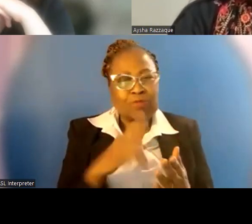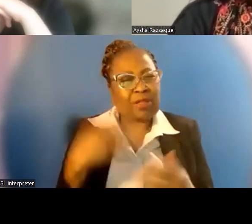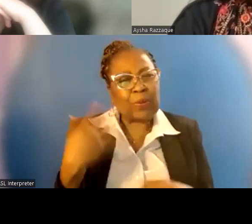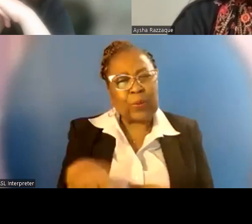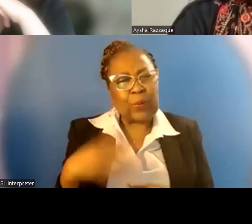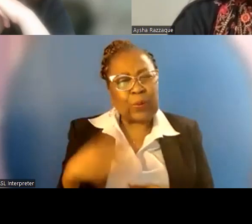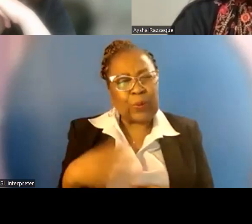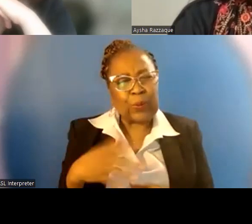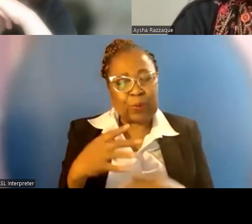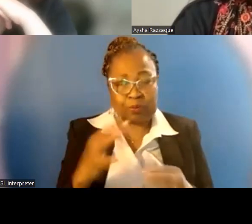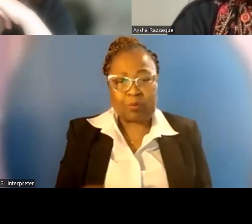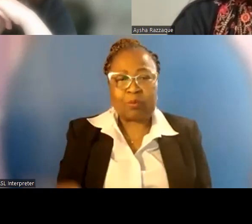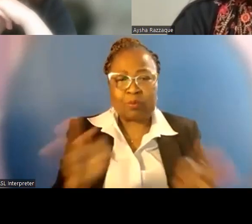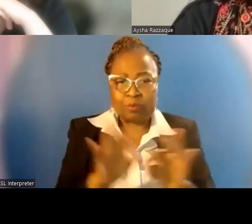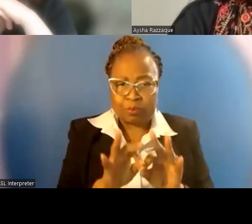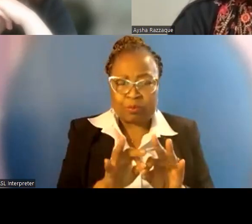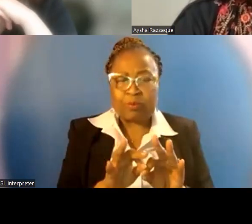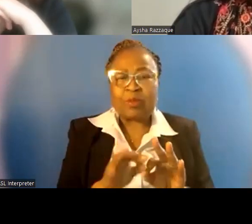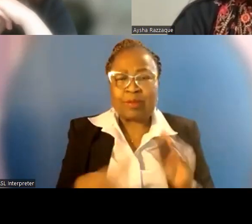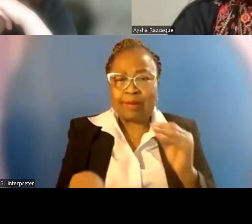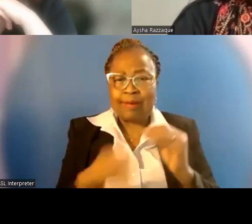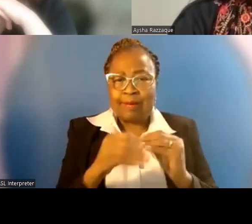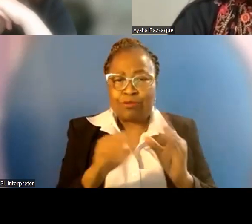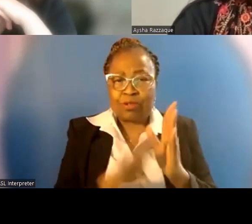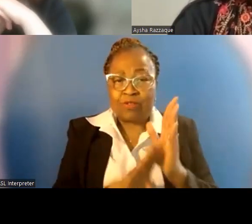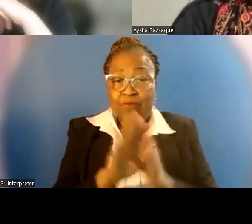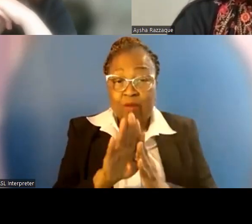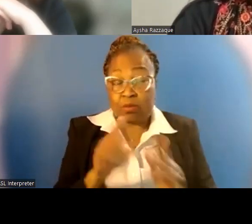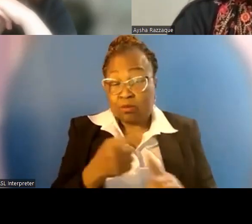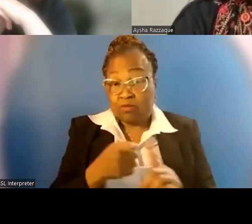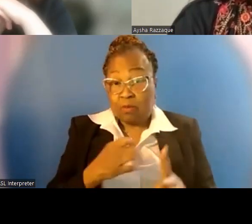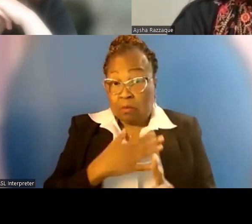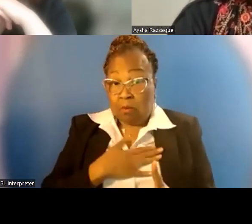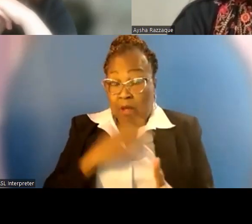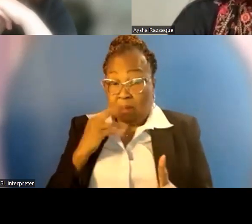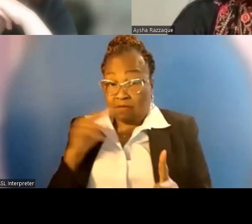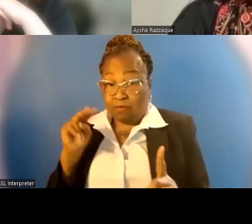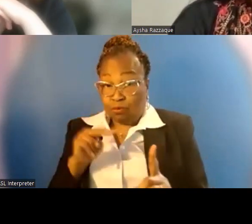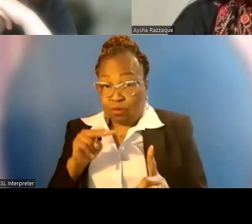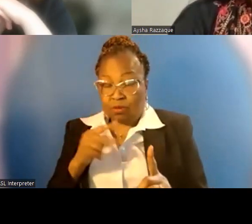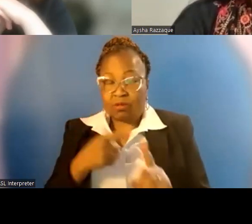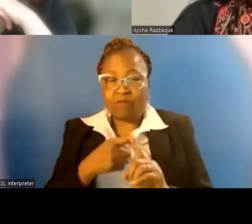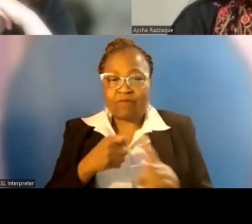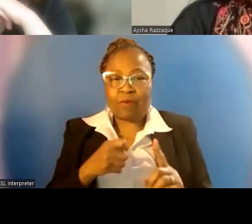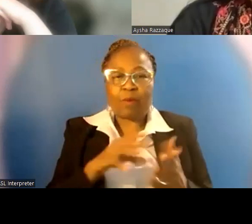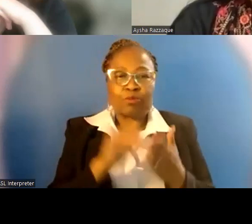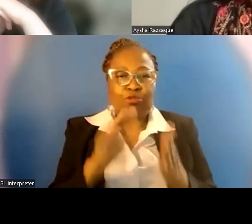in identity development and really from my standpoint then seeing it from a student development lens